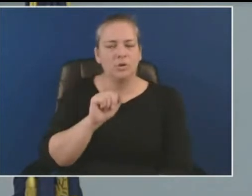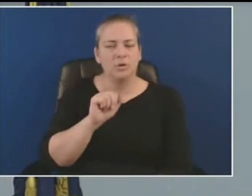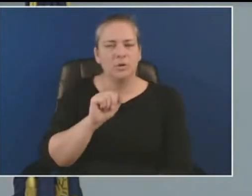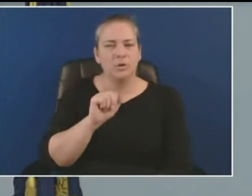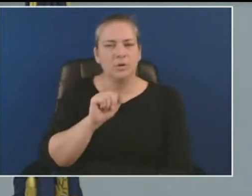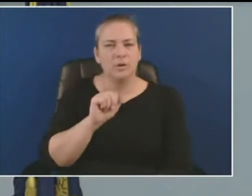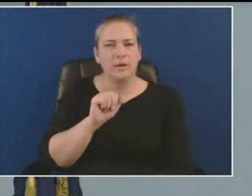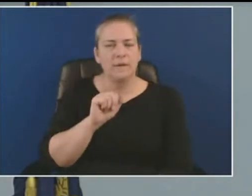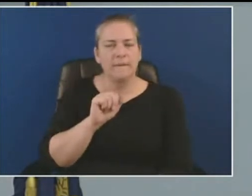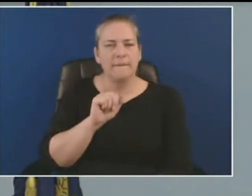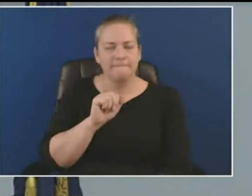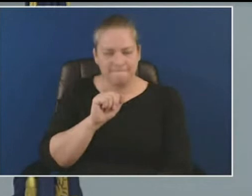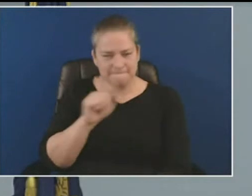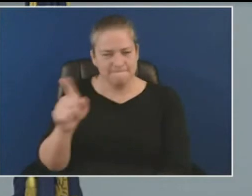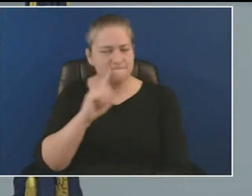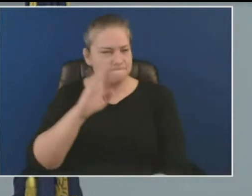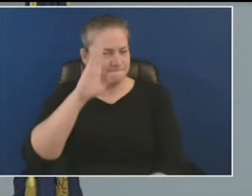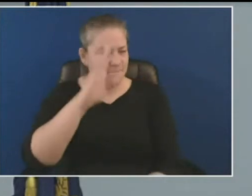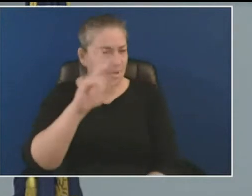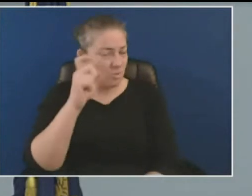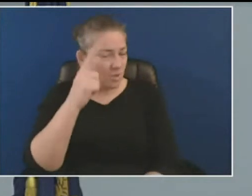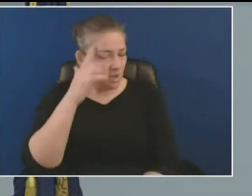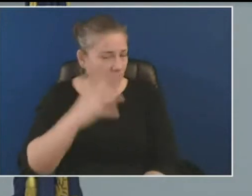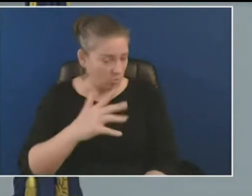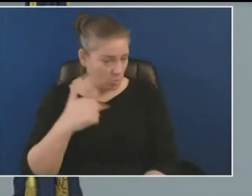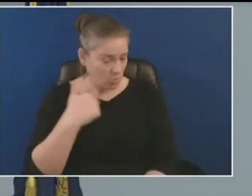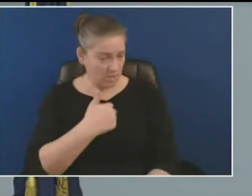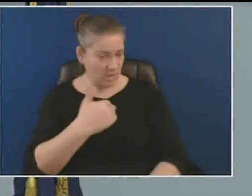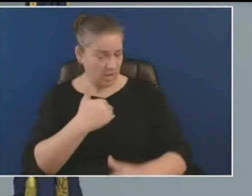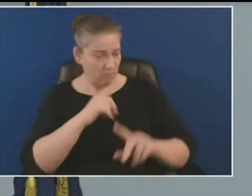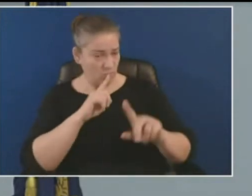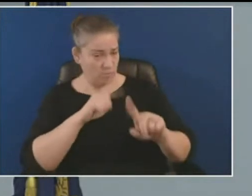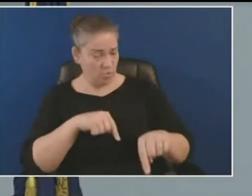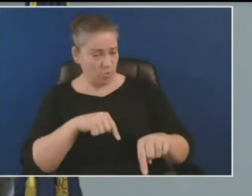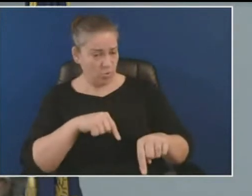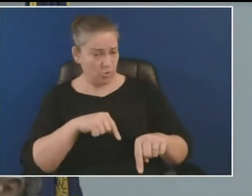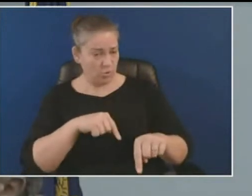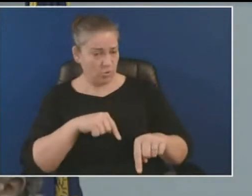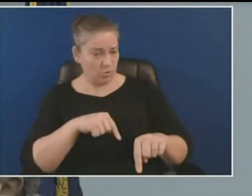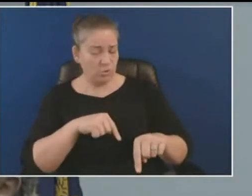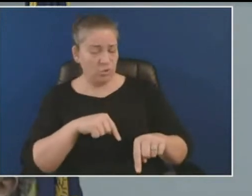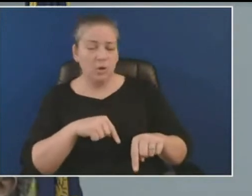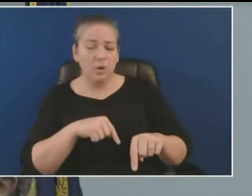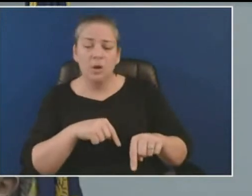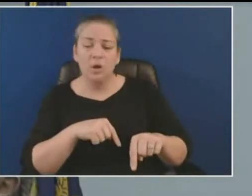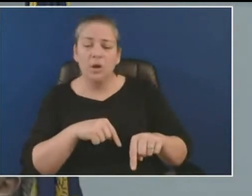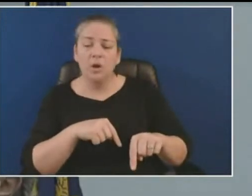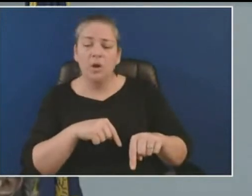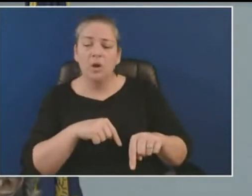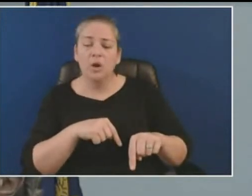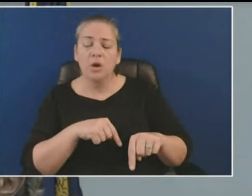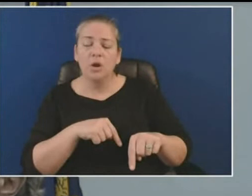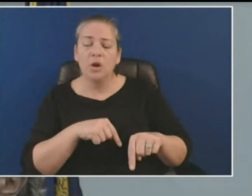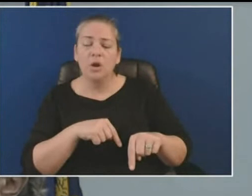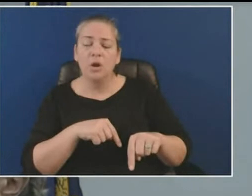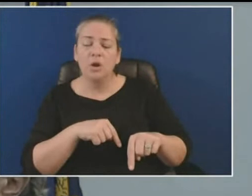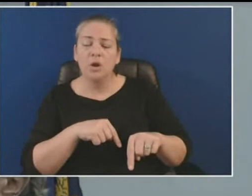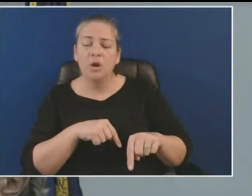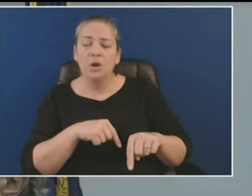Hi Governor, do we have a report on number? Is there a way to know yet and is there